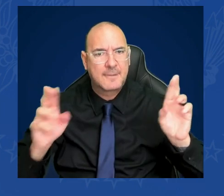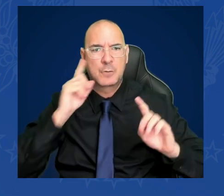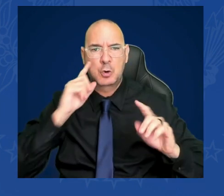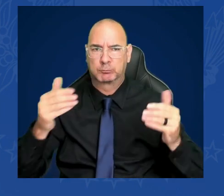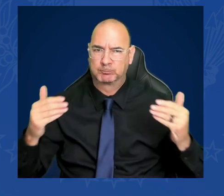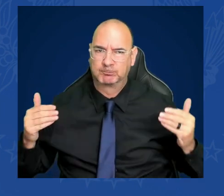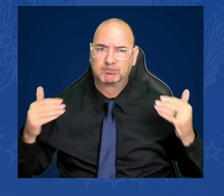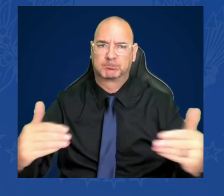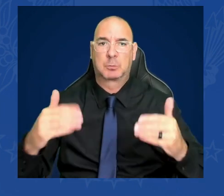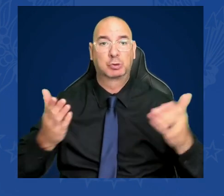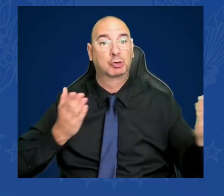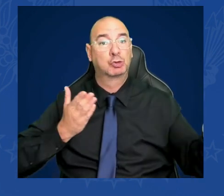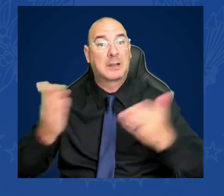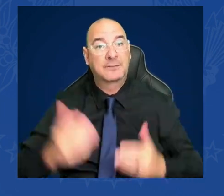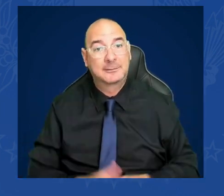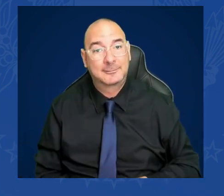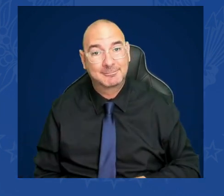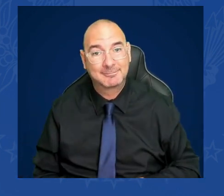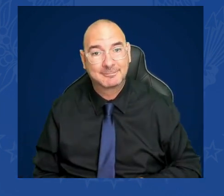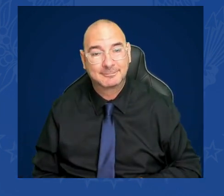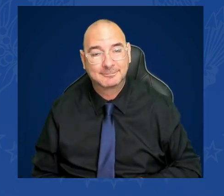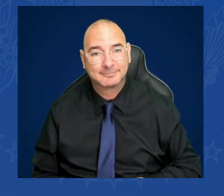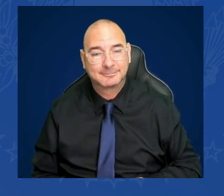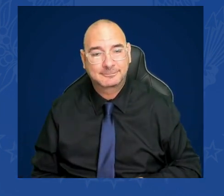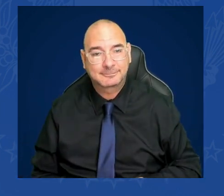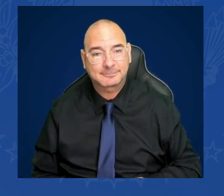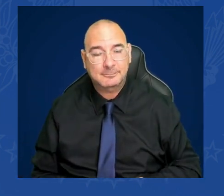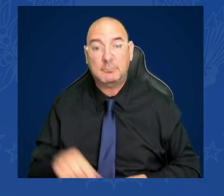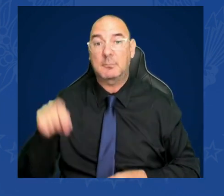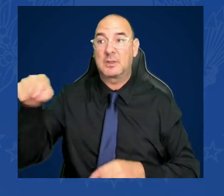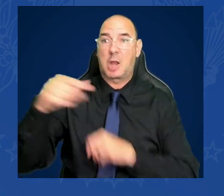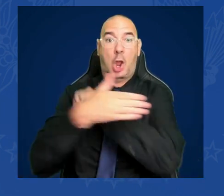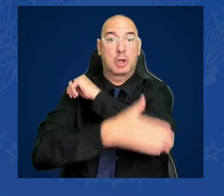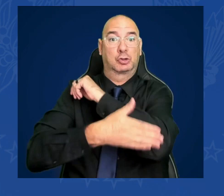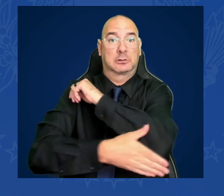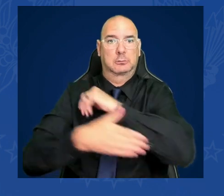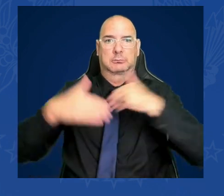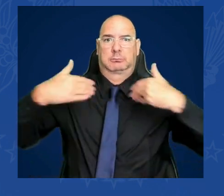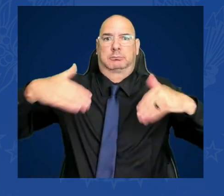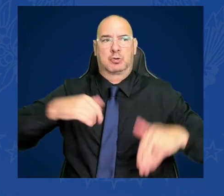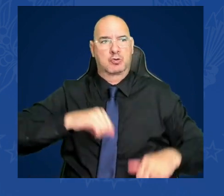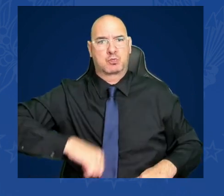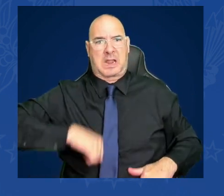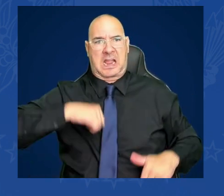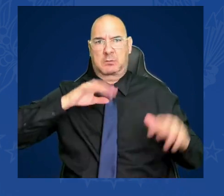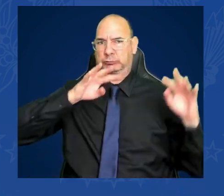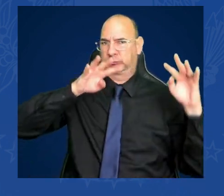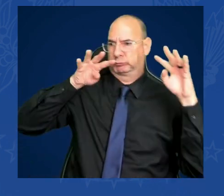And your country is so proud of you. Congratulations again. May God bless you.